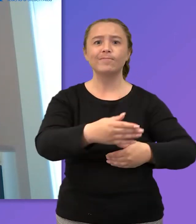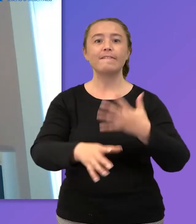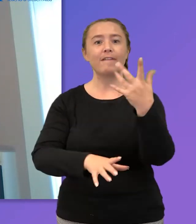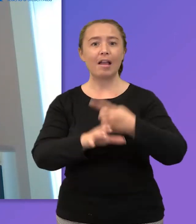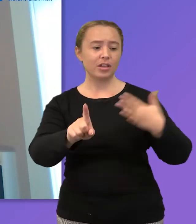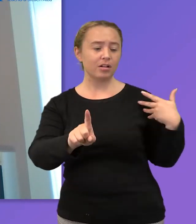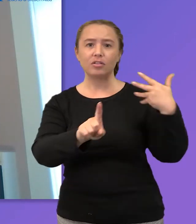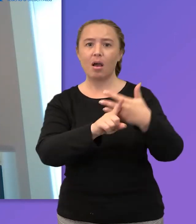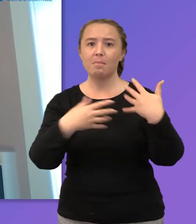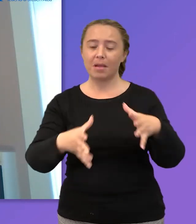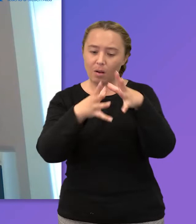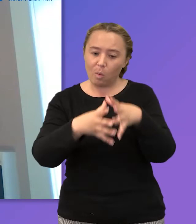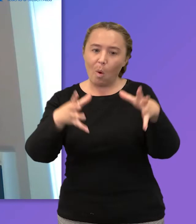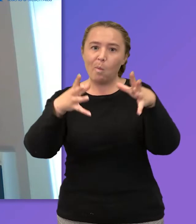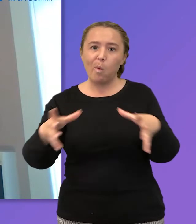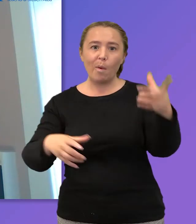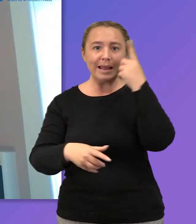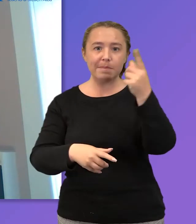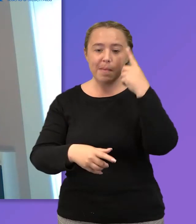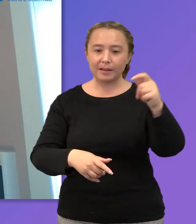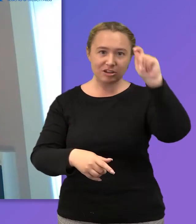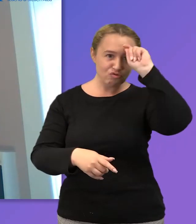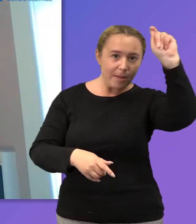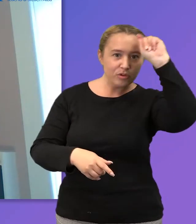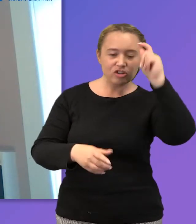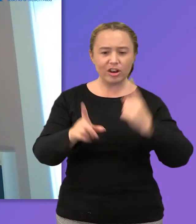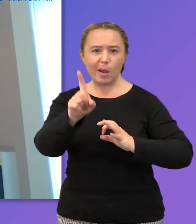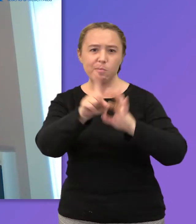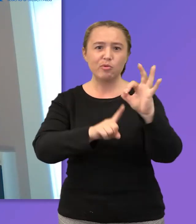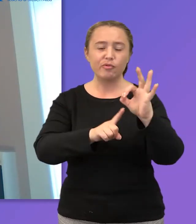first five years of operations, built up our capability and reputation to the extent that